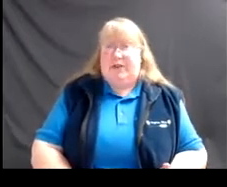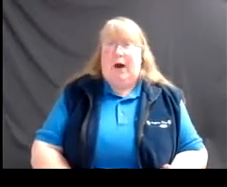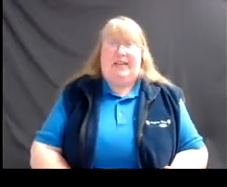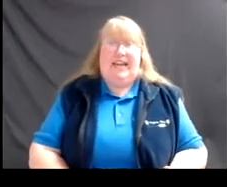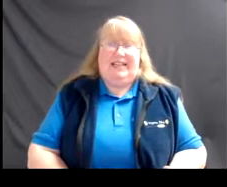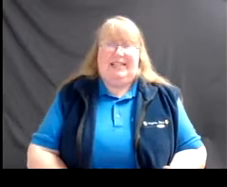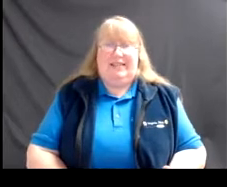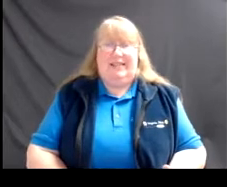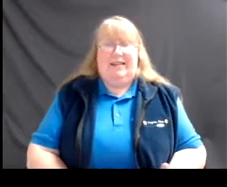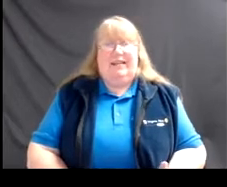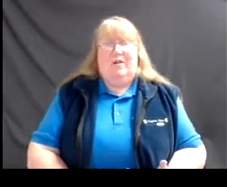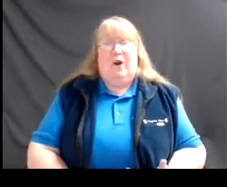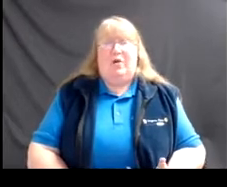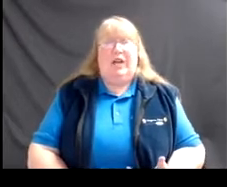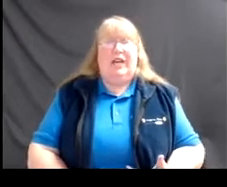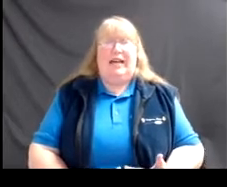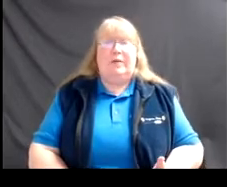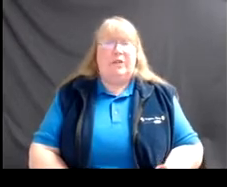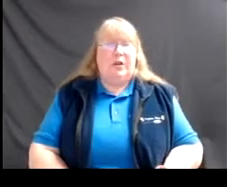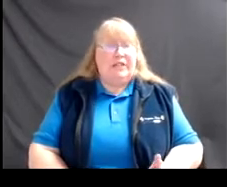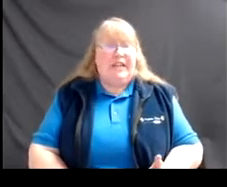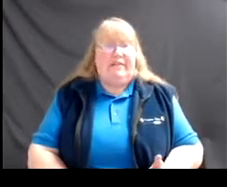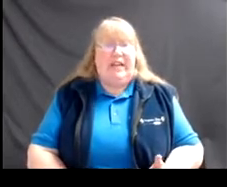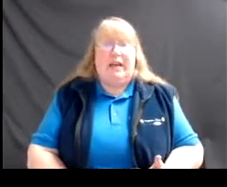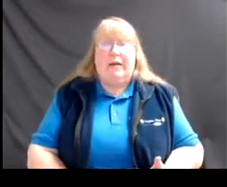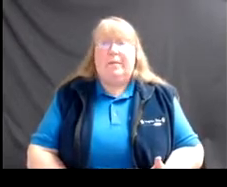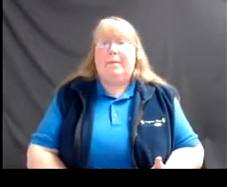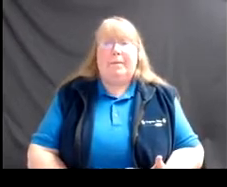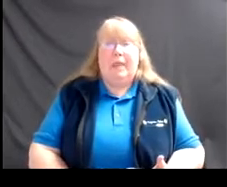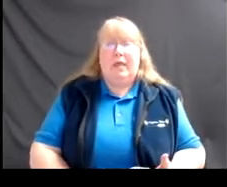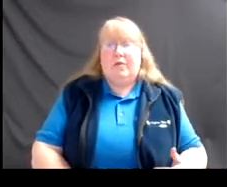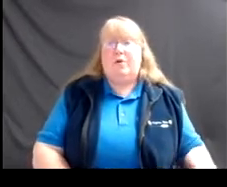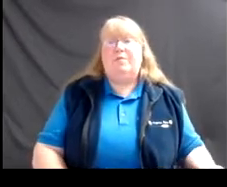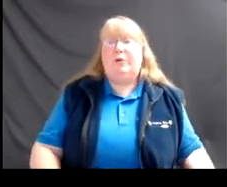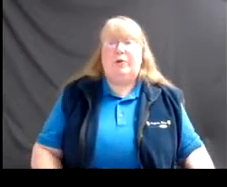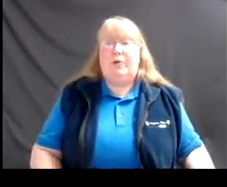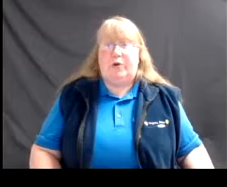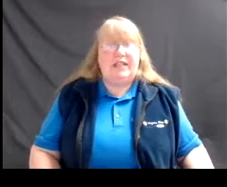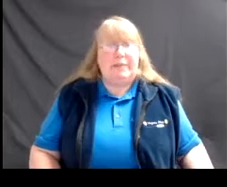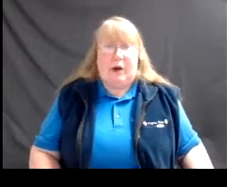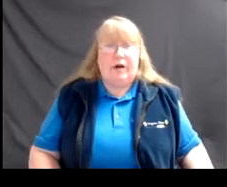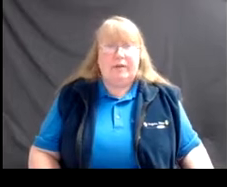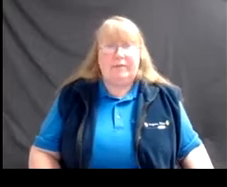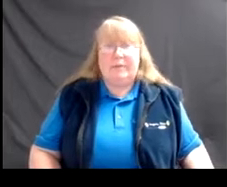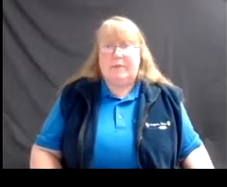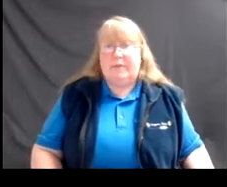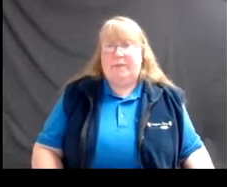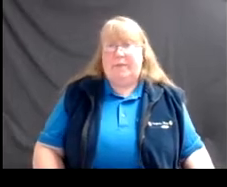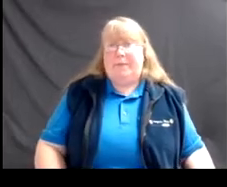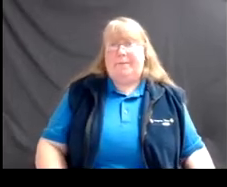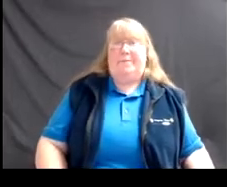nowadays, where you can connect them to your TV through a Bluetooth transmitter.